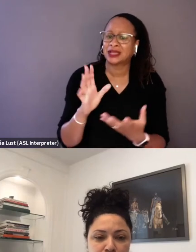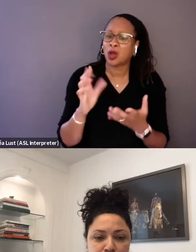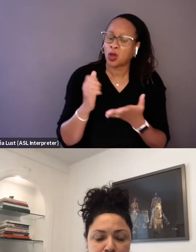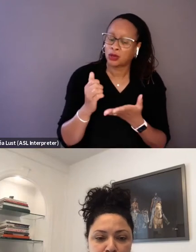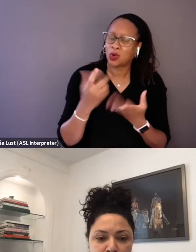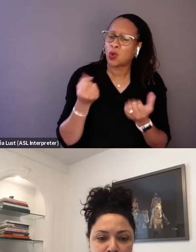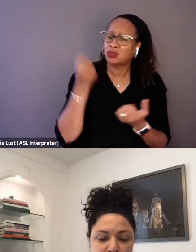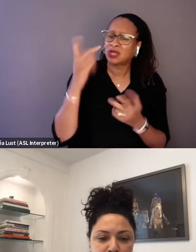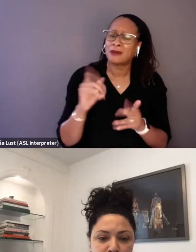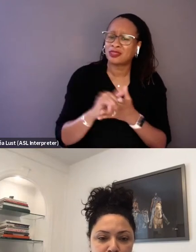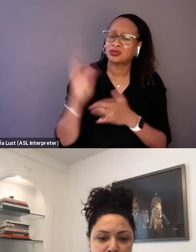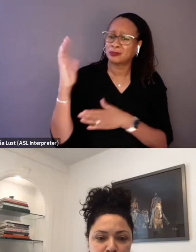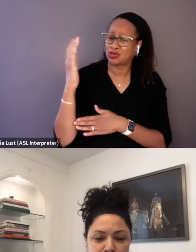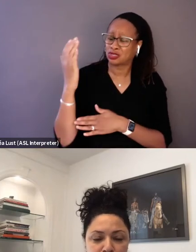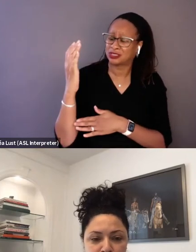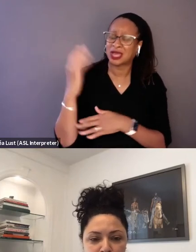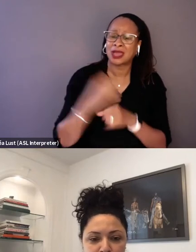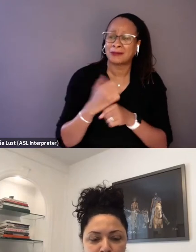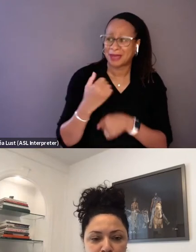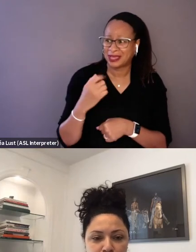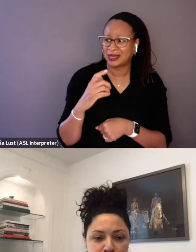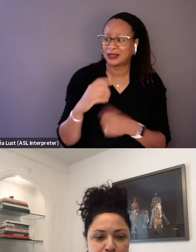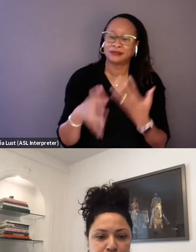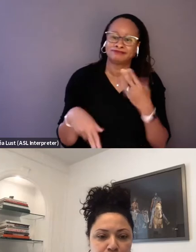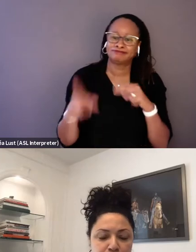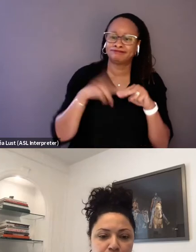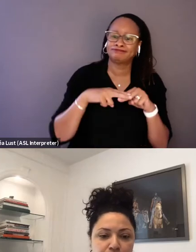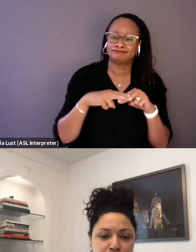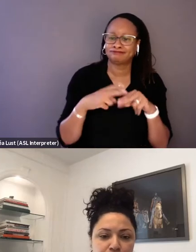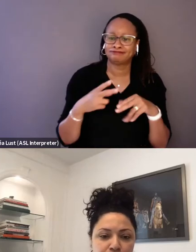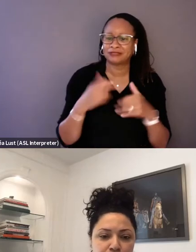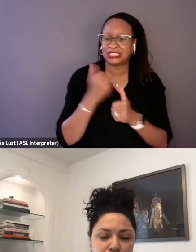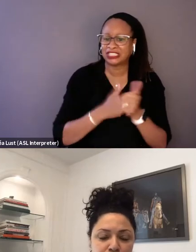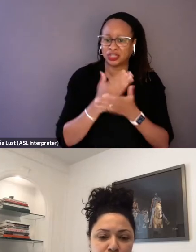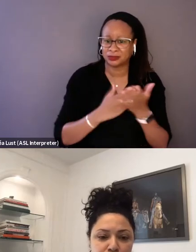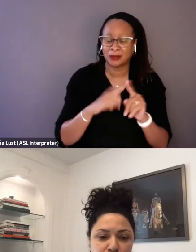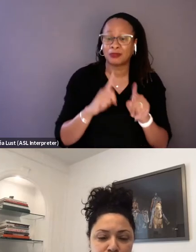I think just made, just in, you know, enriched each episode but also gave you a real sense